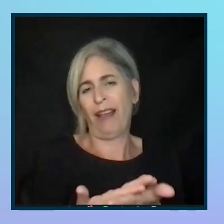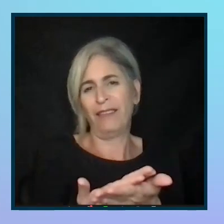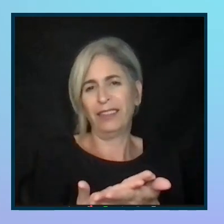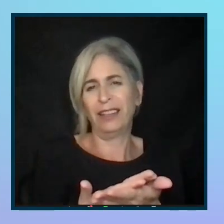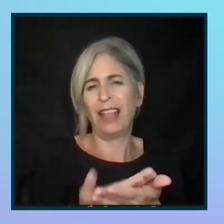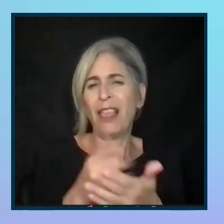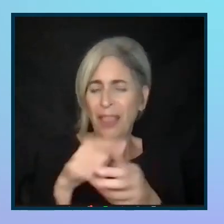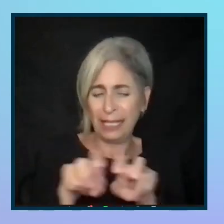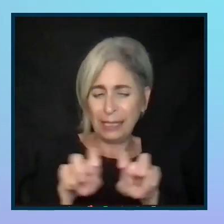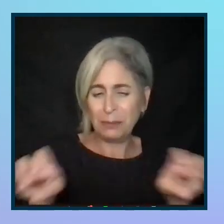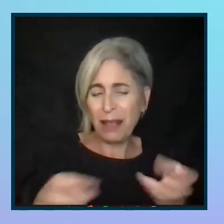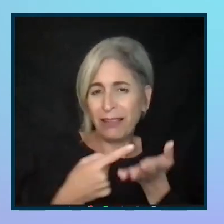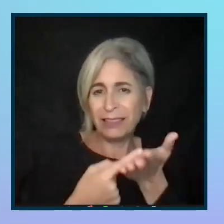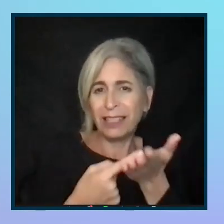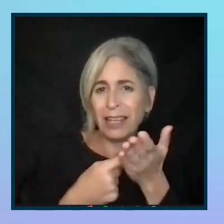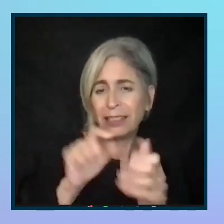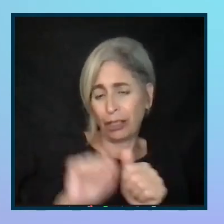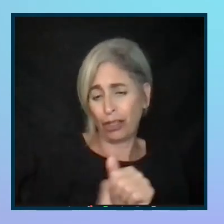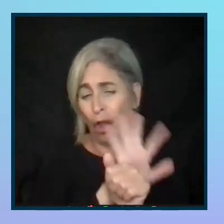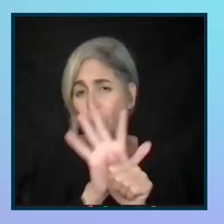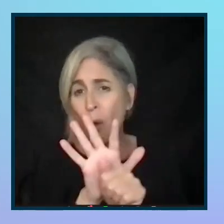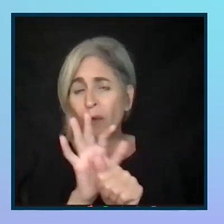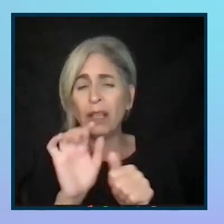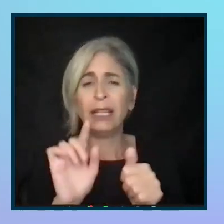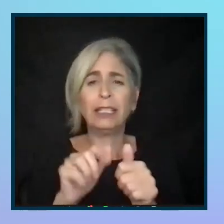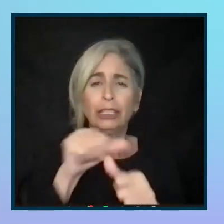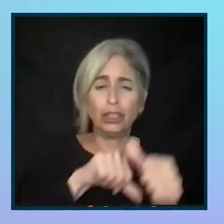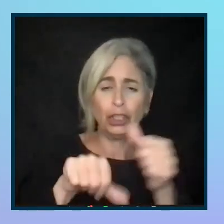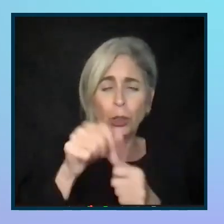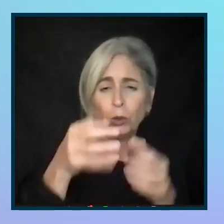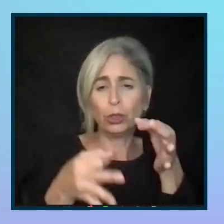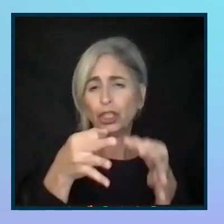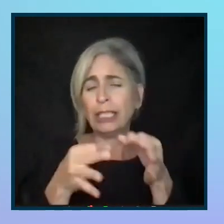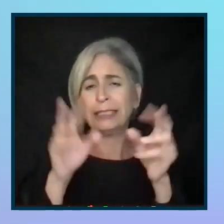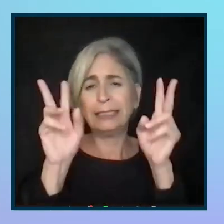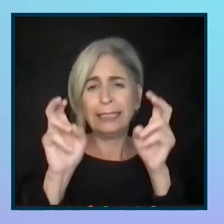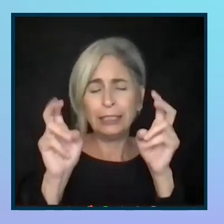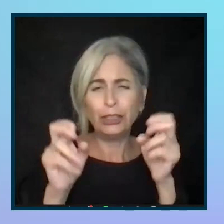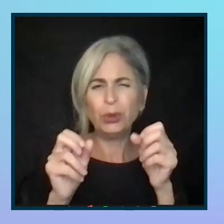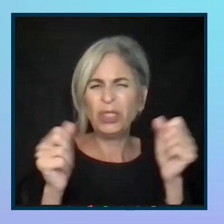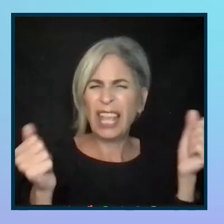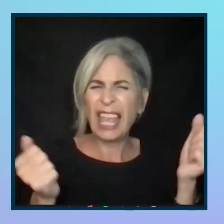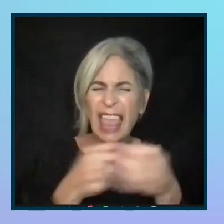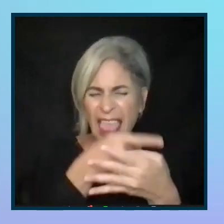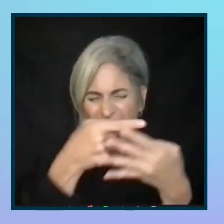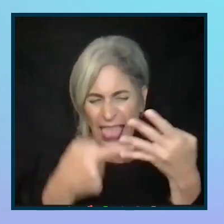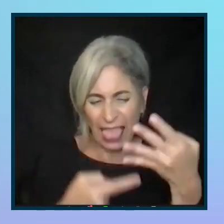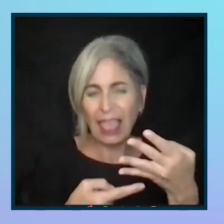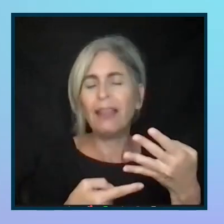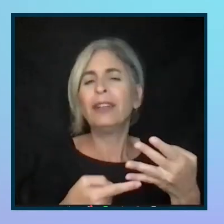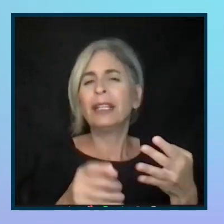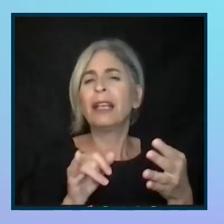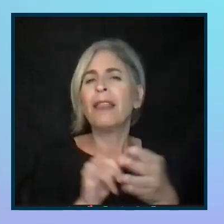with COVID, with social justice issues, all of this has, I think, propelled it, at least advanced it.